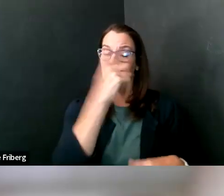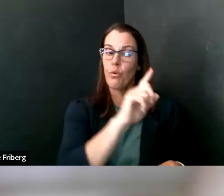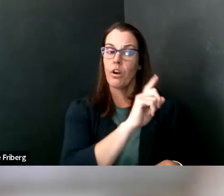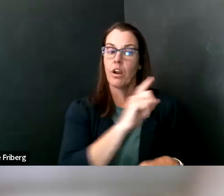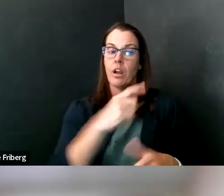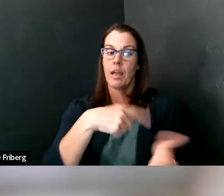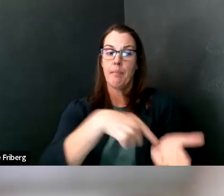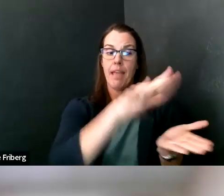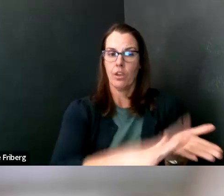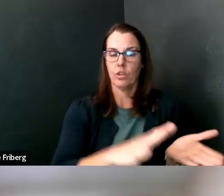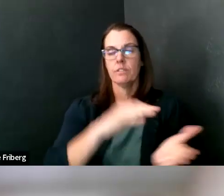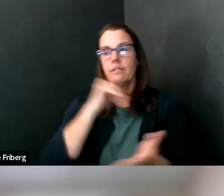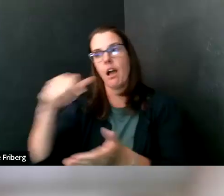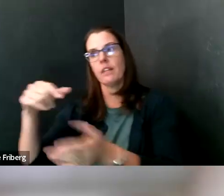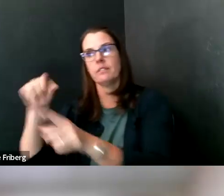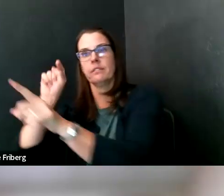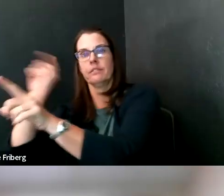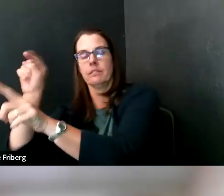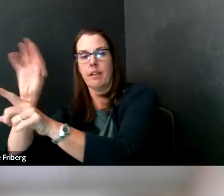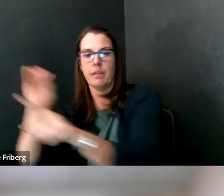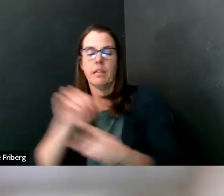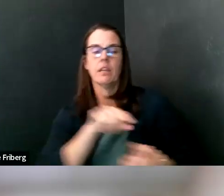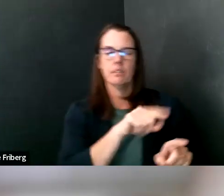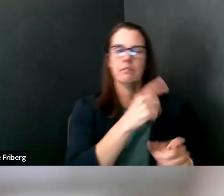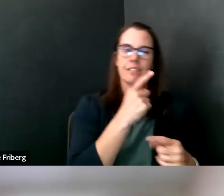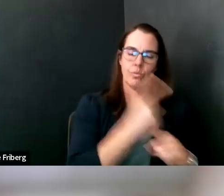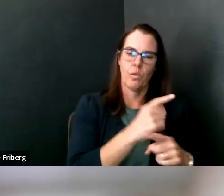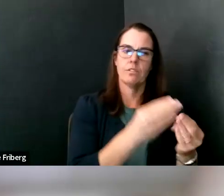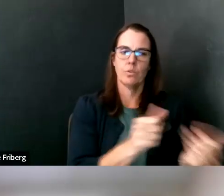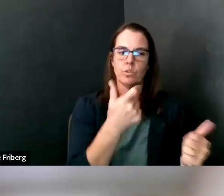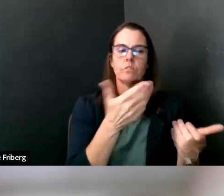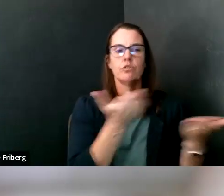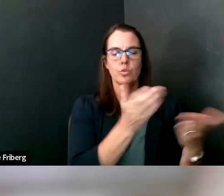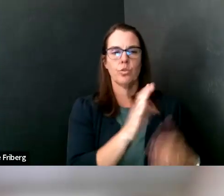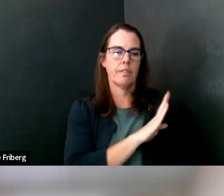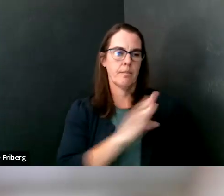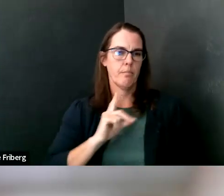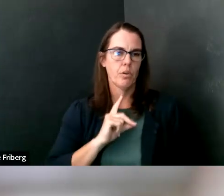the right solution to is not the right solution to serve the board's goal to help Oregonians better